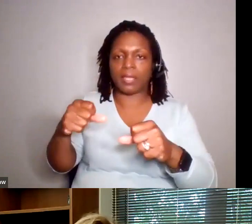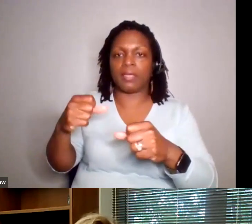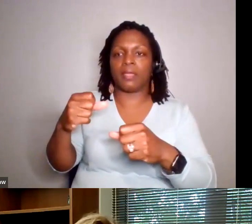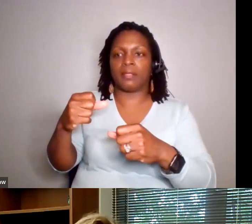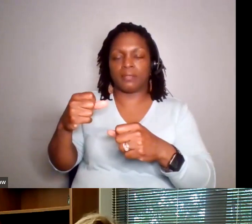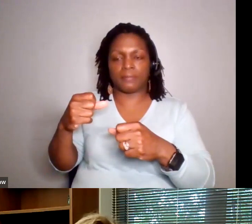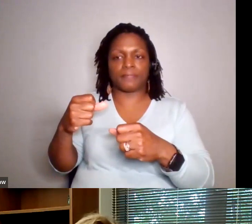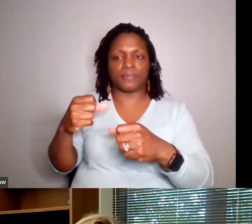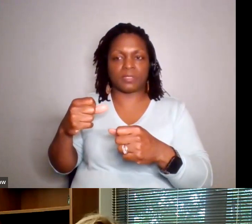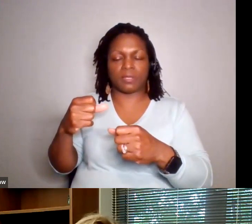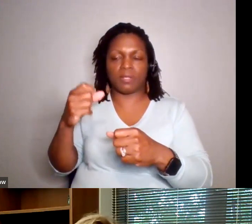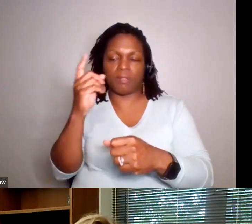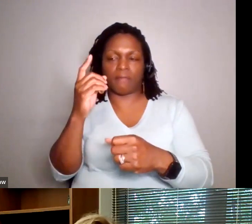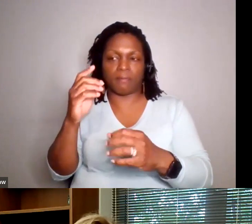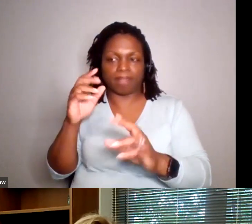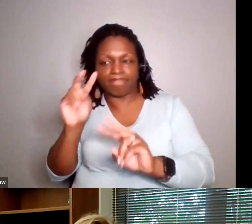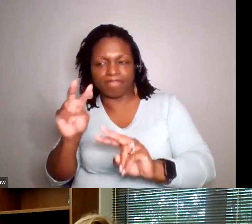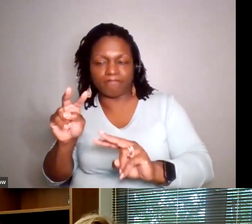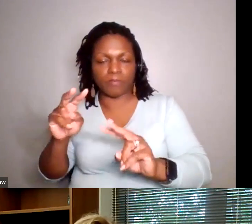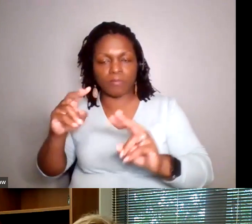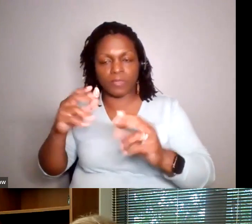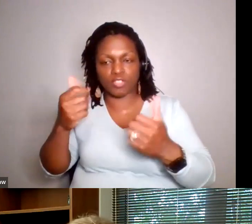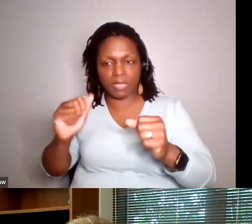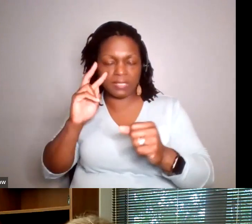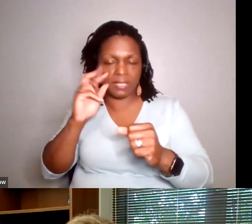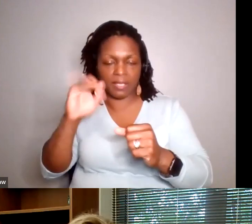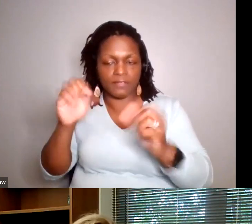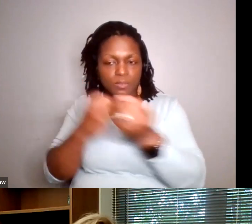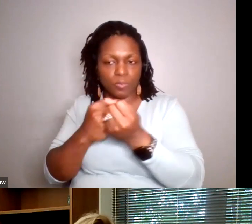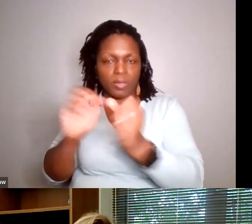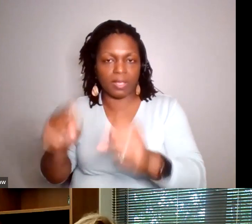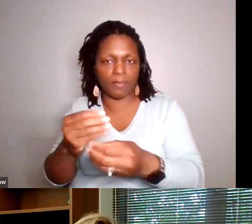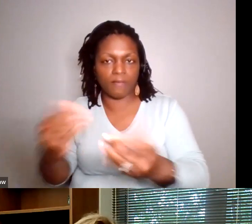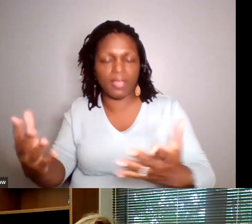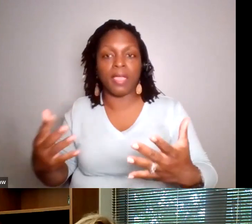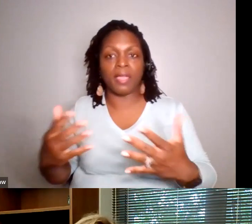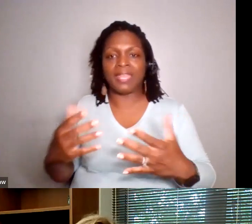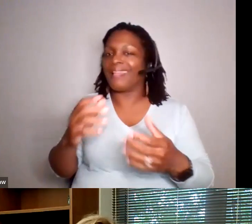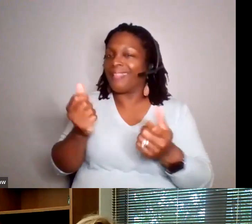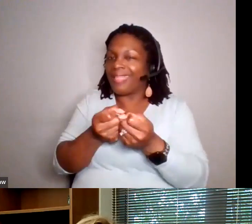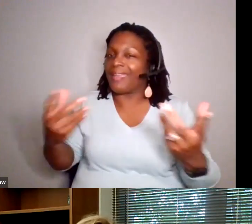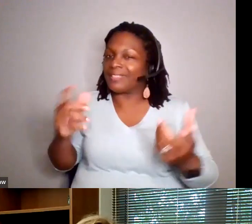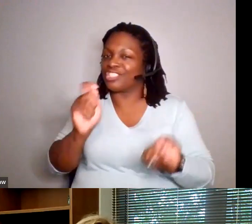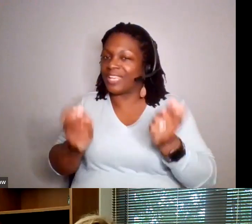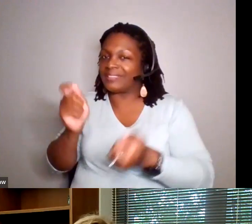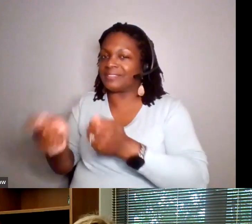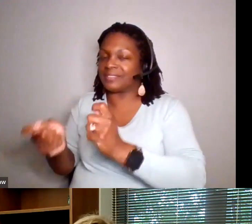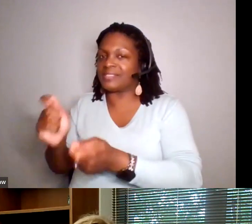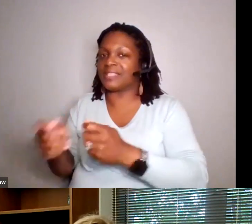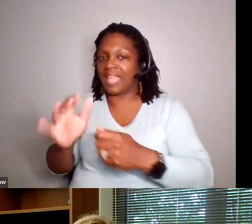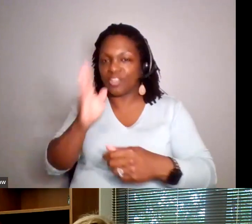And we're playing really close attention to what's going on on the national landscape. There's a lot going on about the direct support workforce crisis.